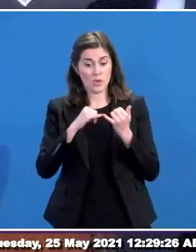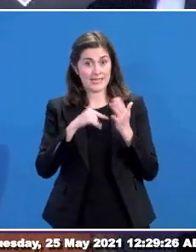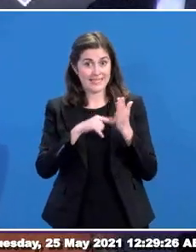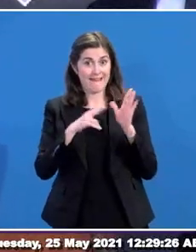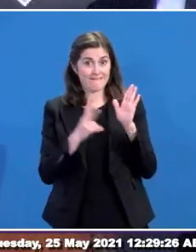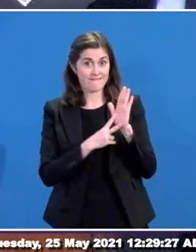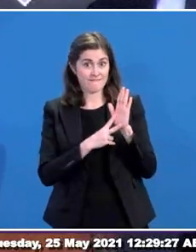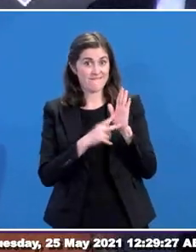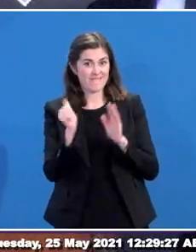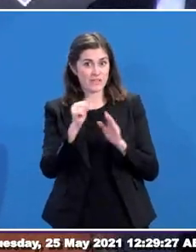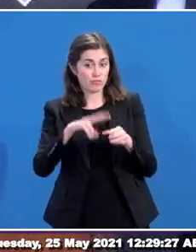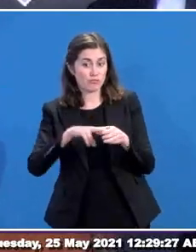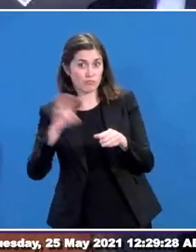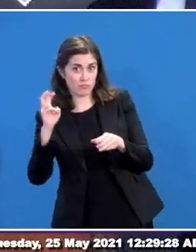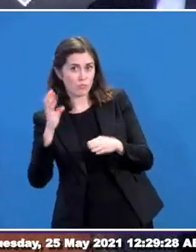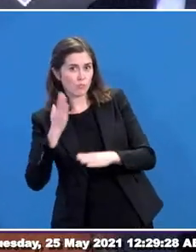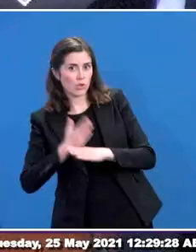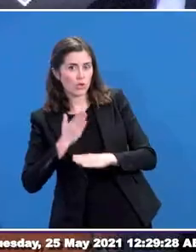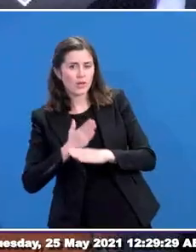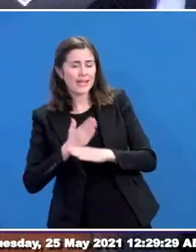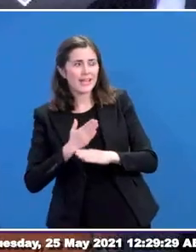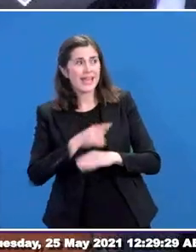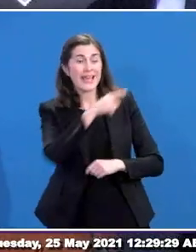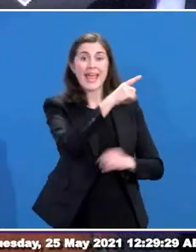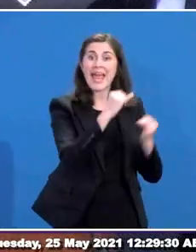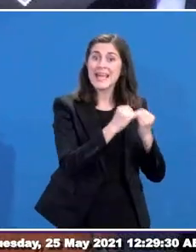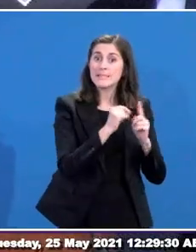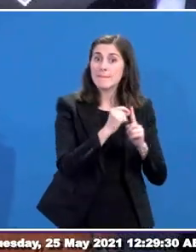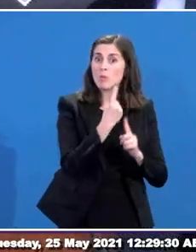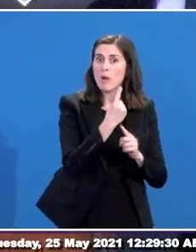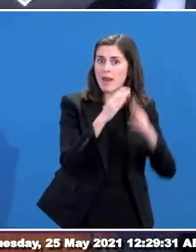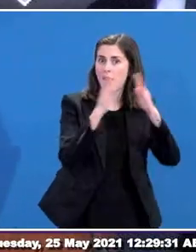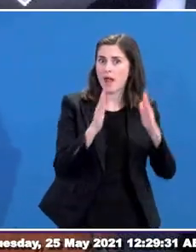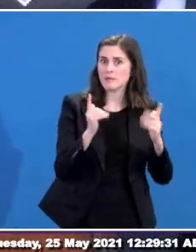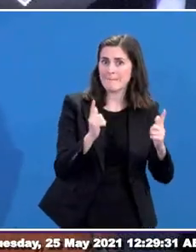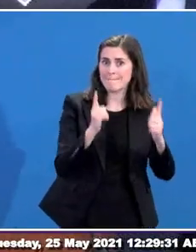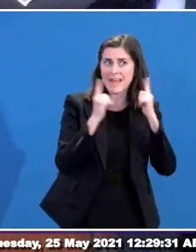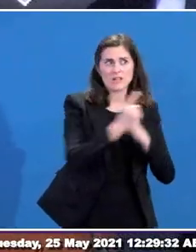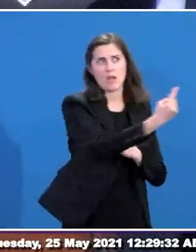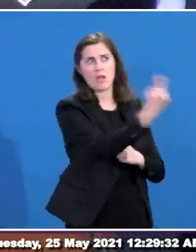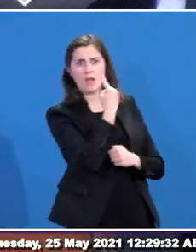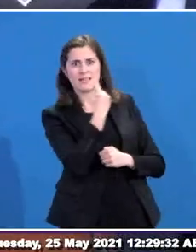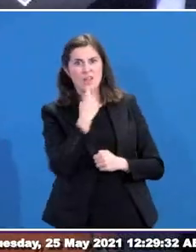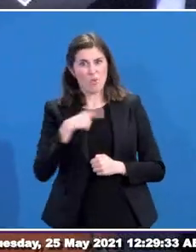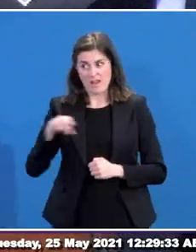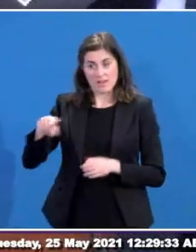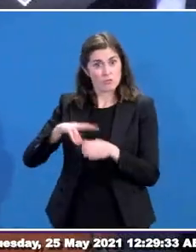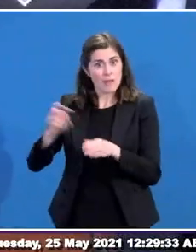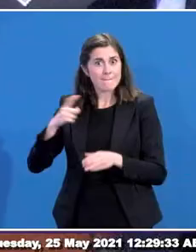SP1 spoke to you and suggested that maybe Carl's behaviour was the reason for that support worker leaving.